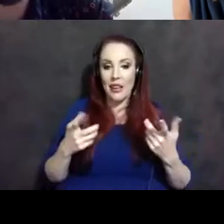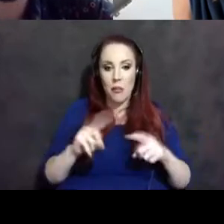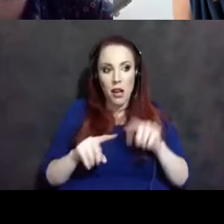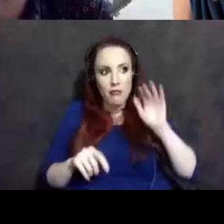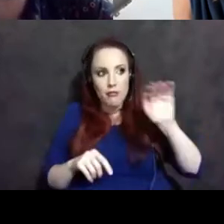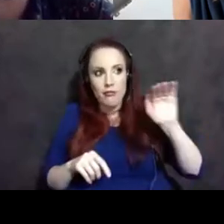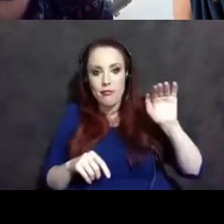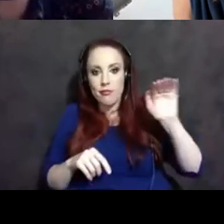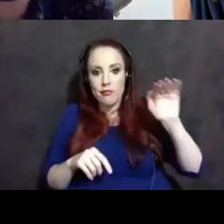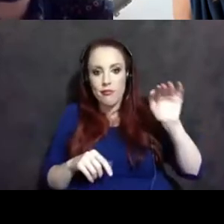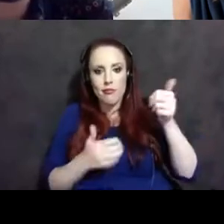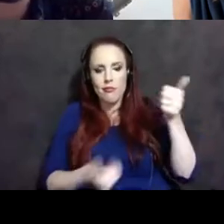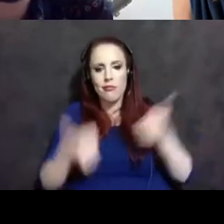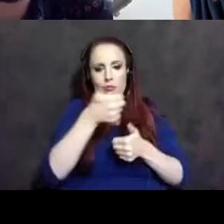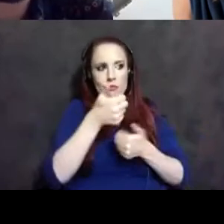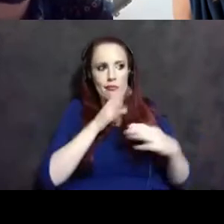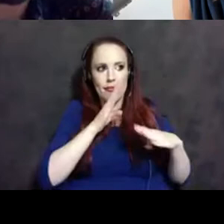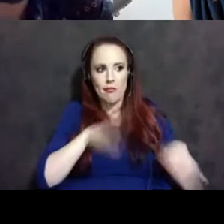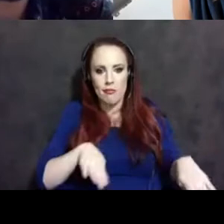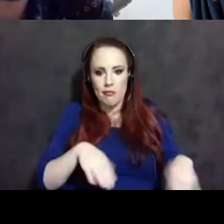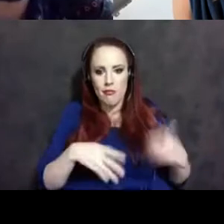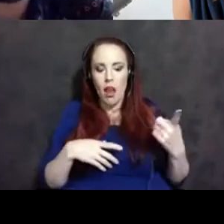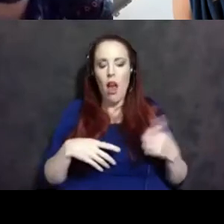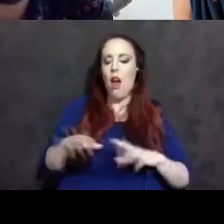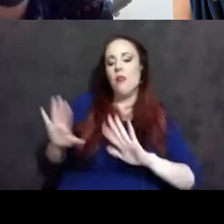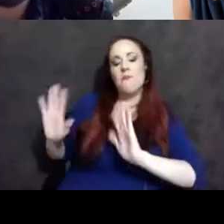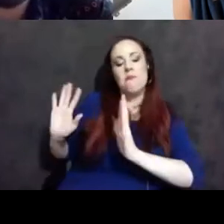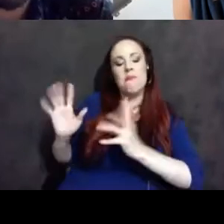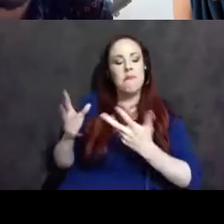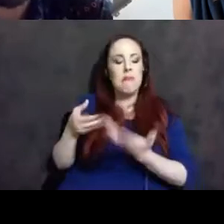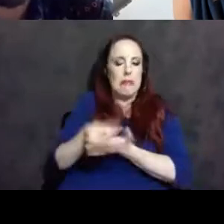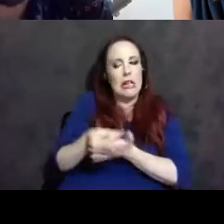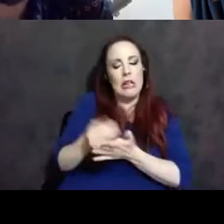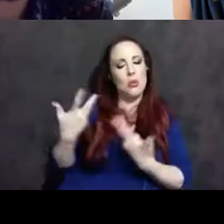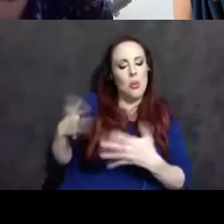leadership suddenly decided they don't want to put time and money towards that.